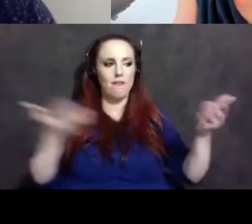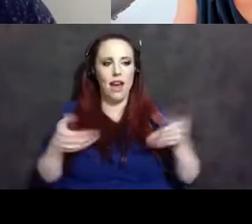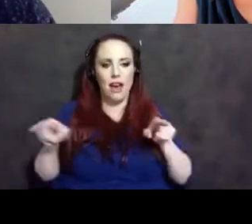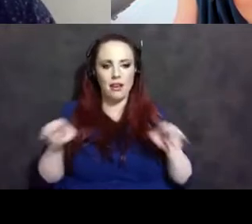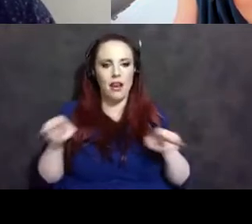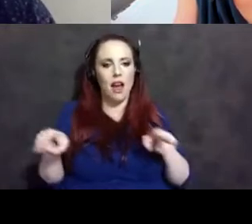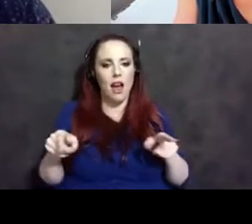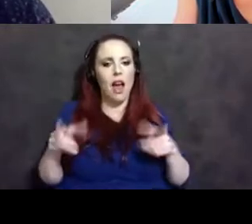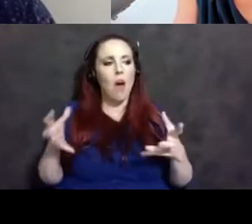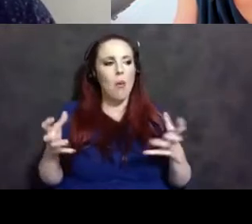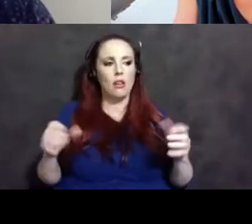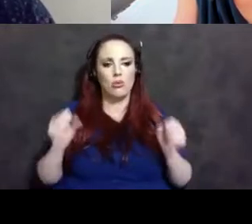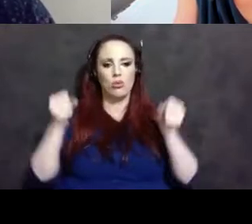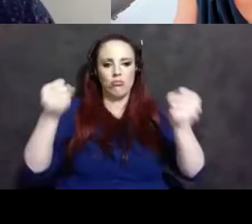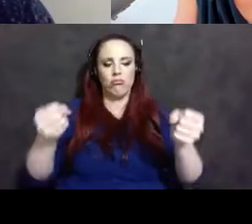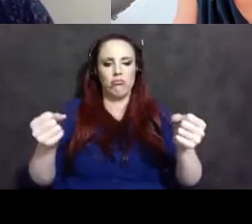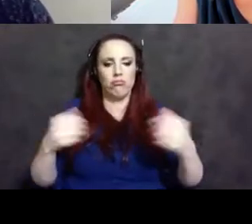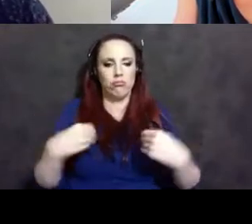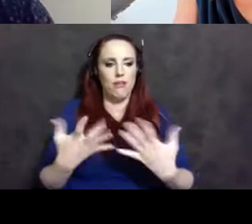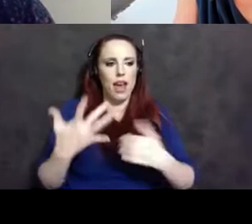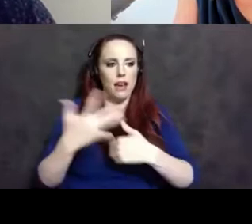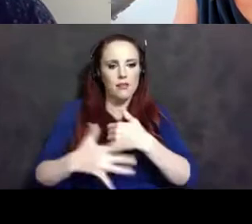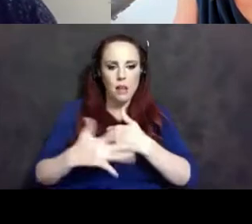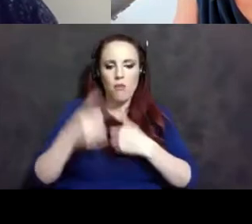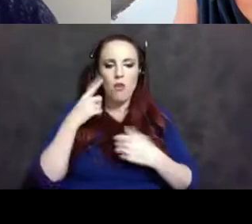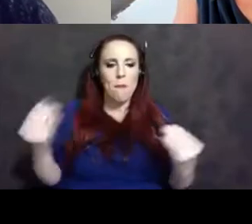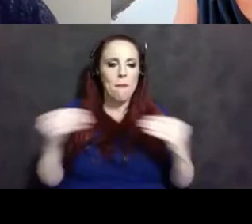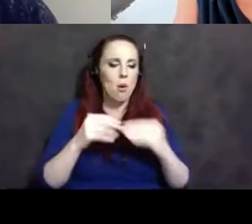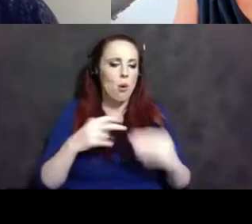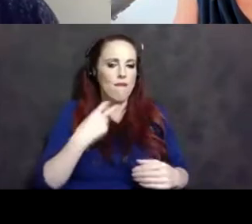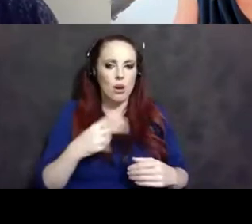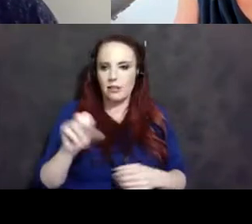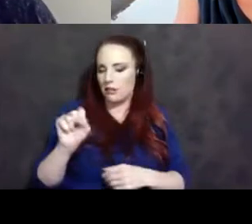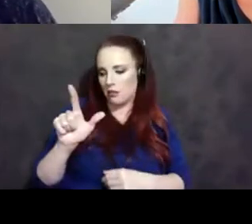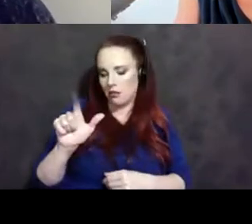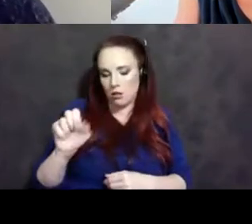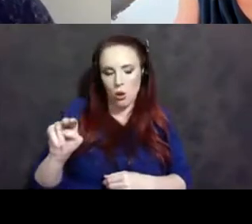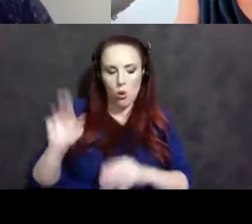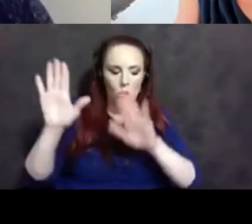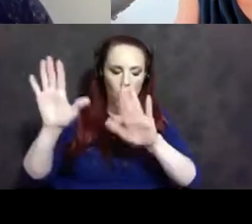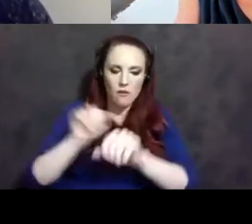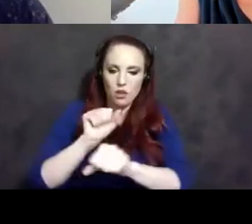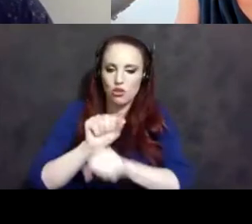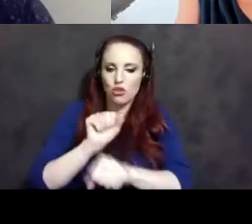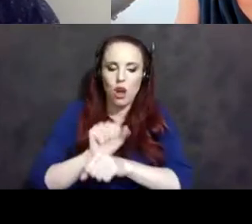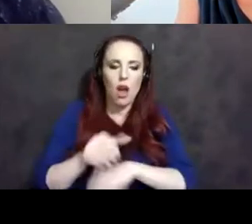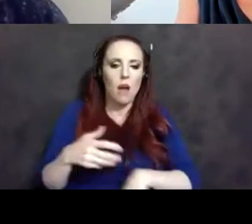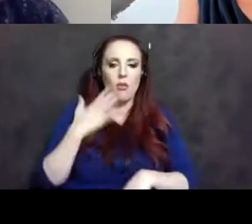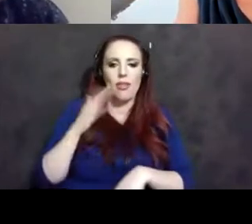for more voices for Sloan who is already doing a fantastic job.